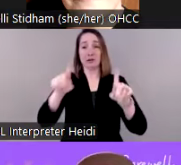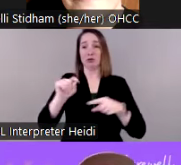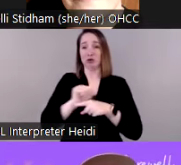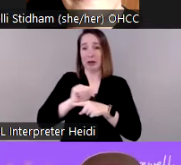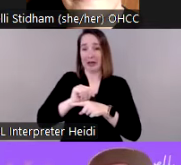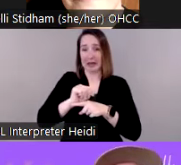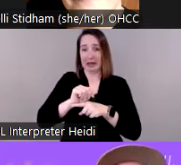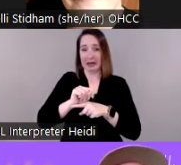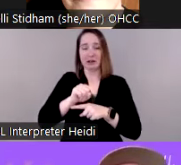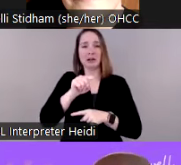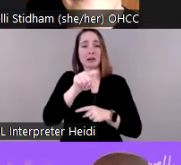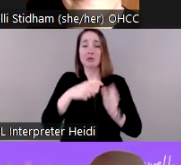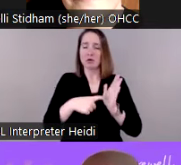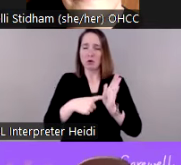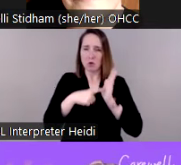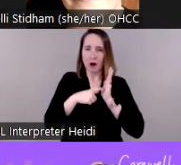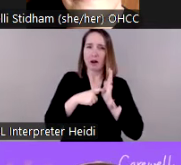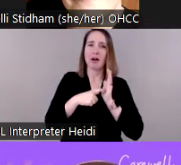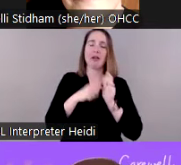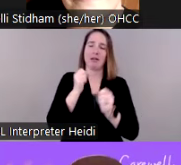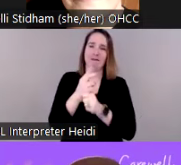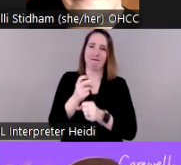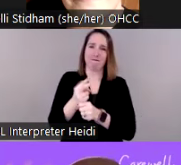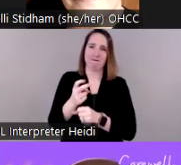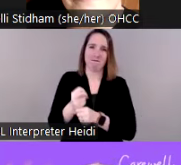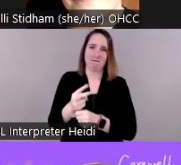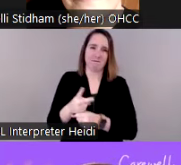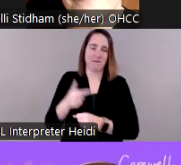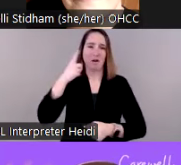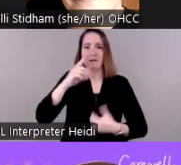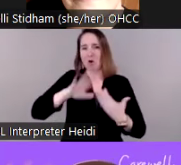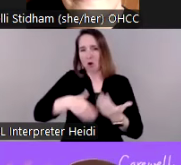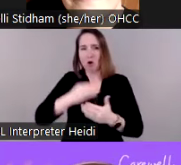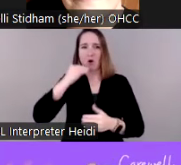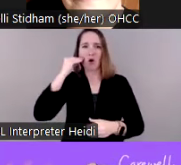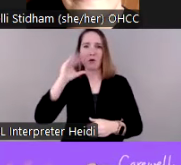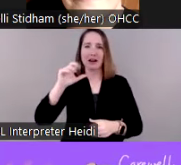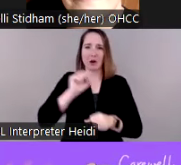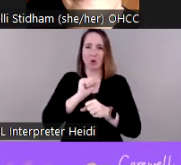which is required every 2 years for all